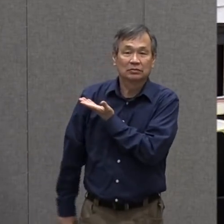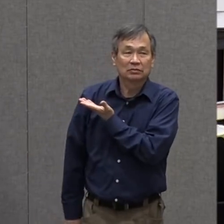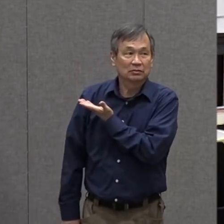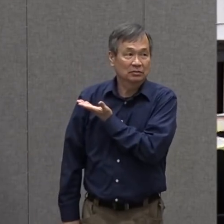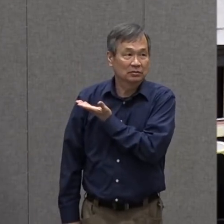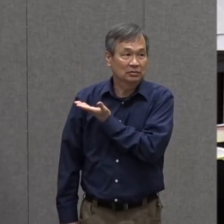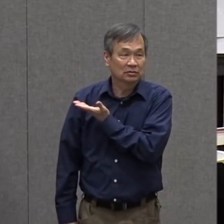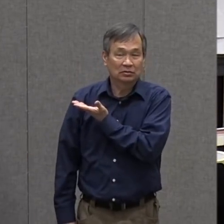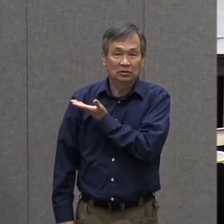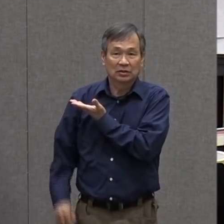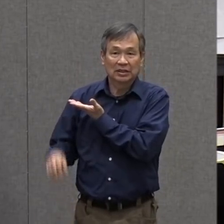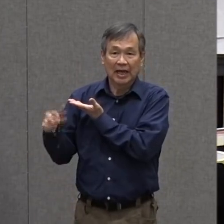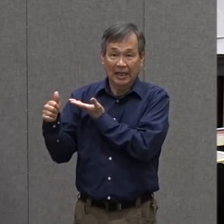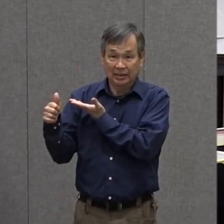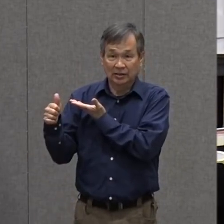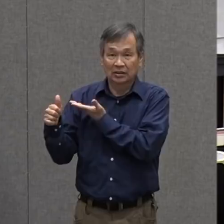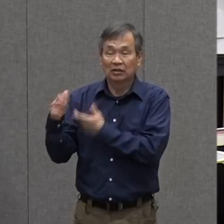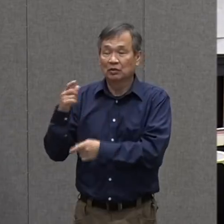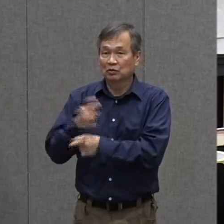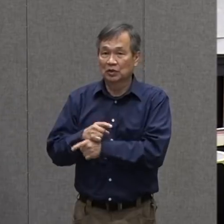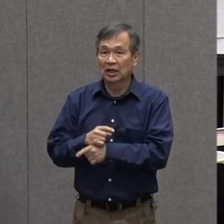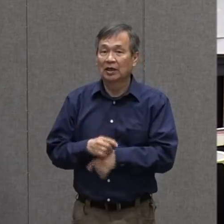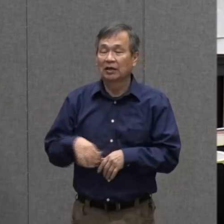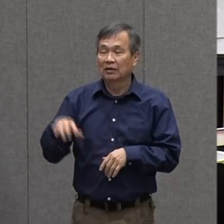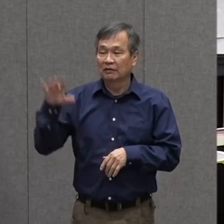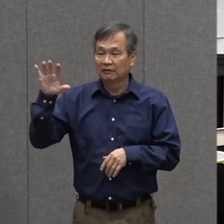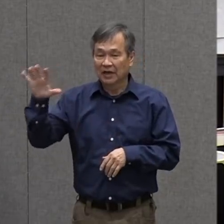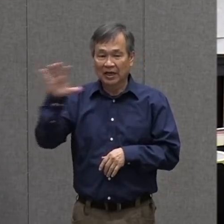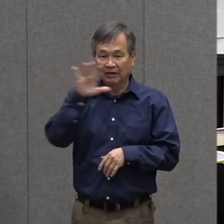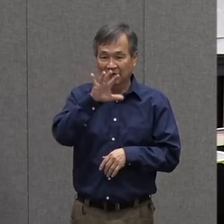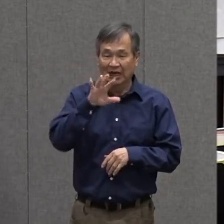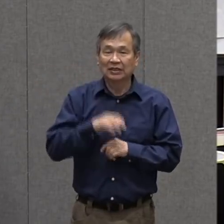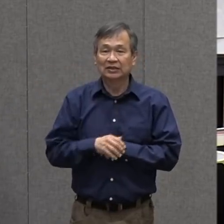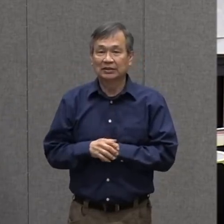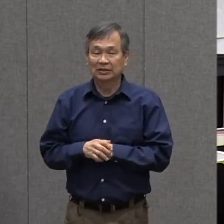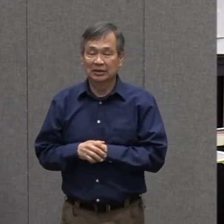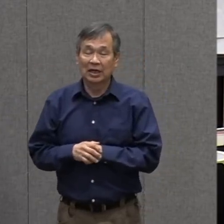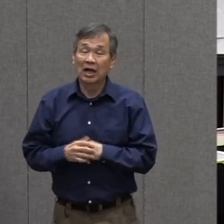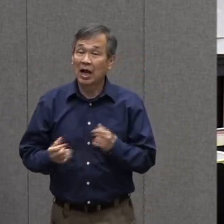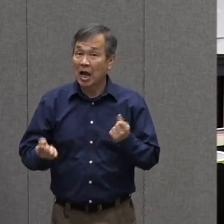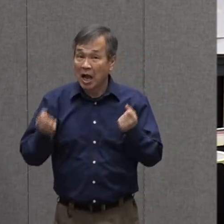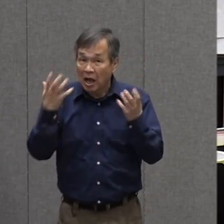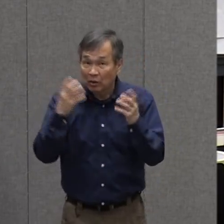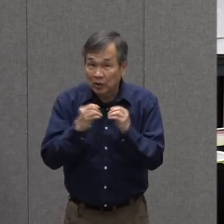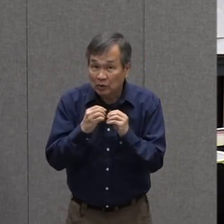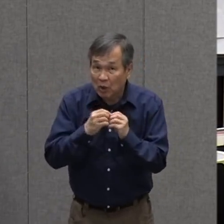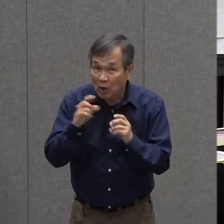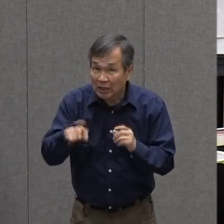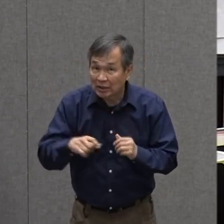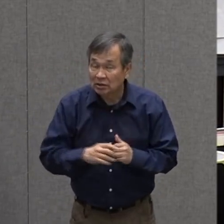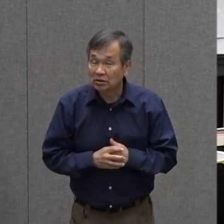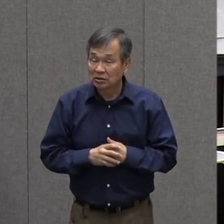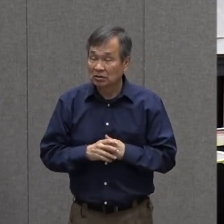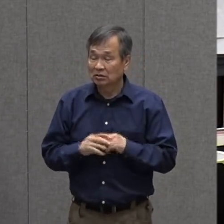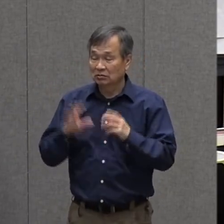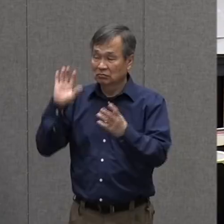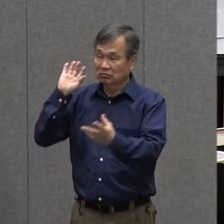I have 10 right? I have two groups of five. How many more would I need to make to 20?